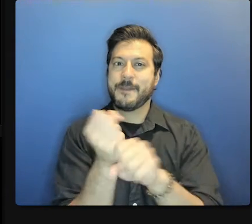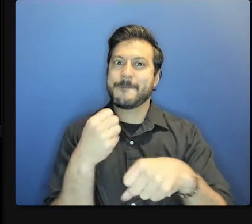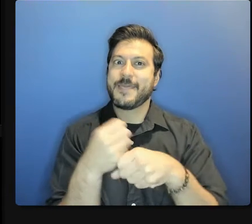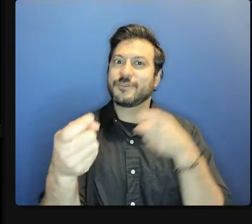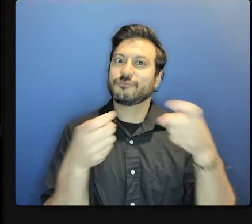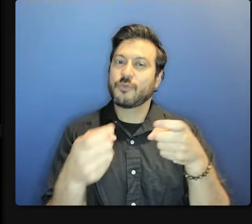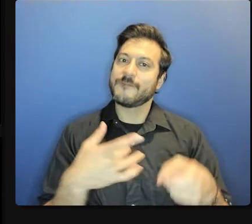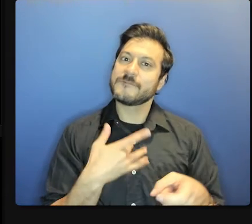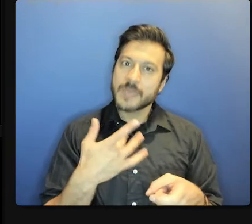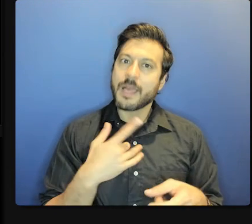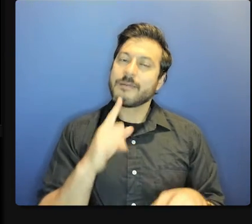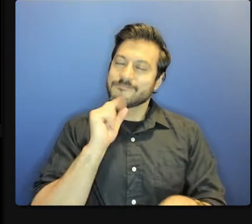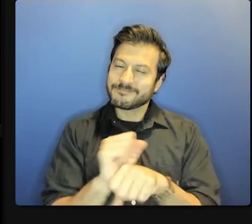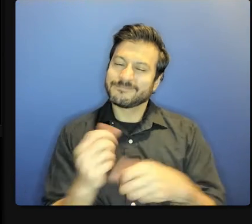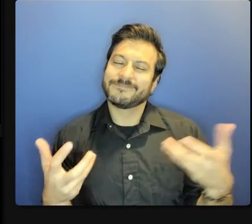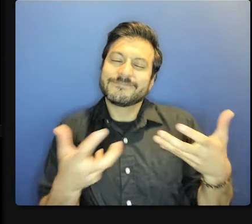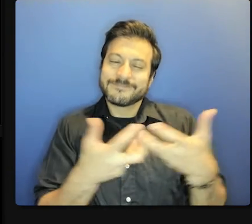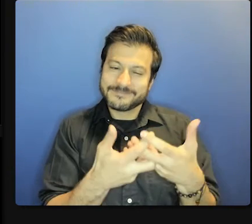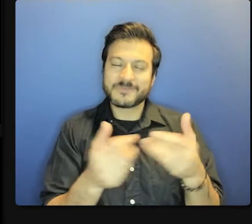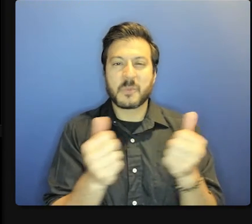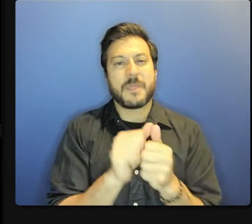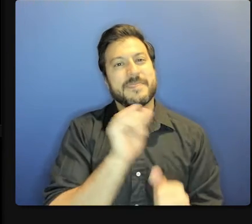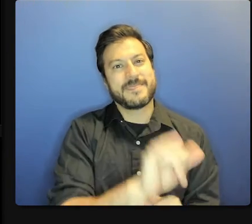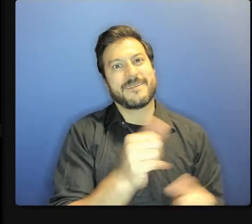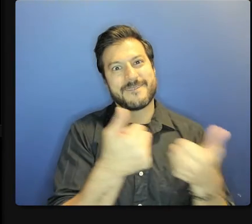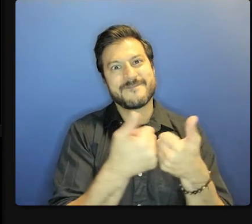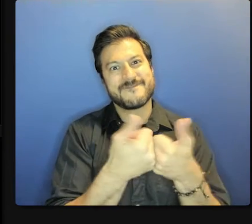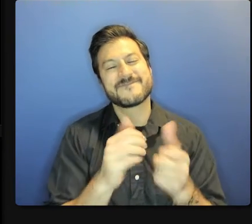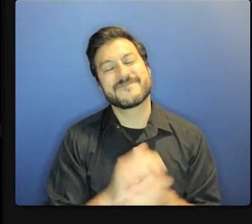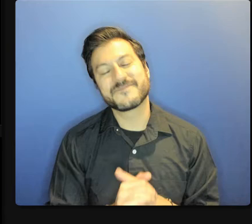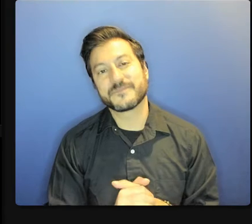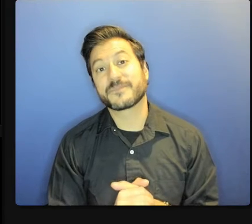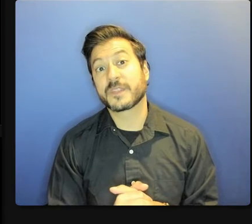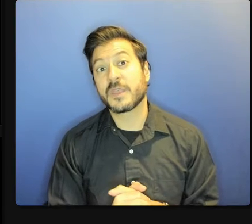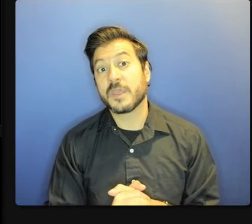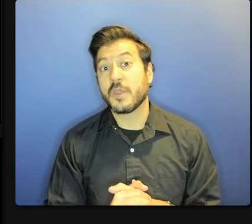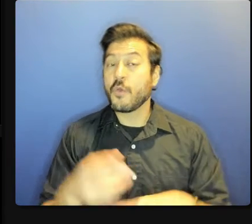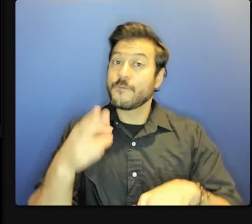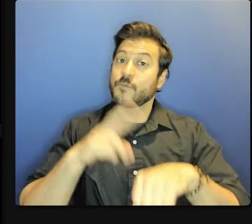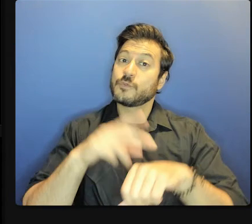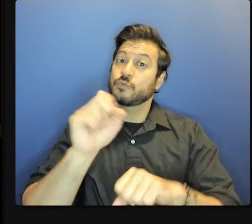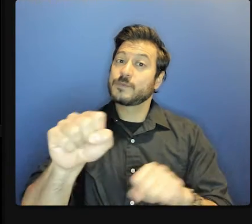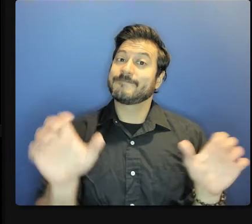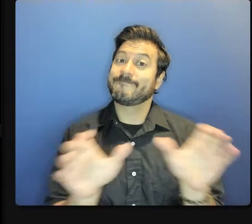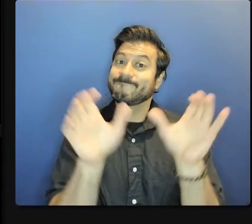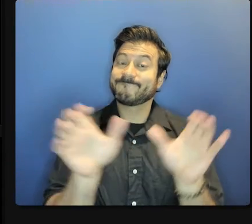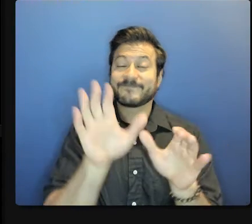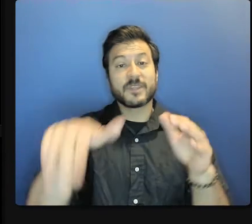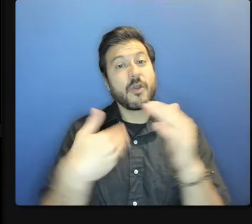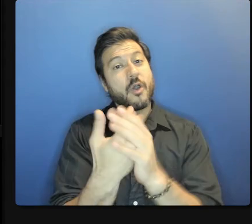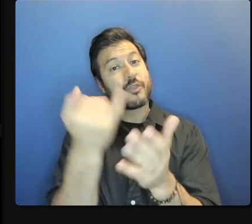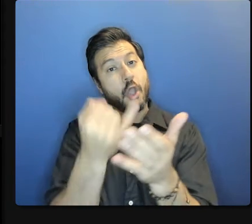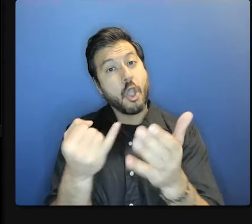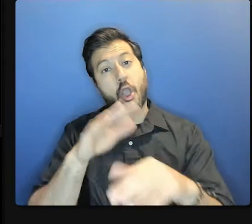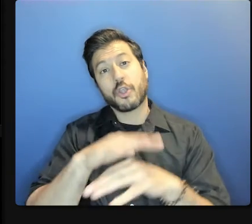That really makes the controls feel like they fit in perfectly. with the game that's being played. And, of course, you can customize all the art